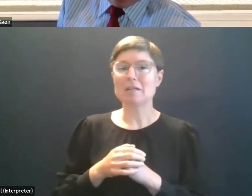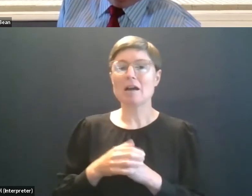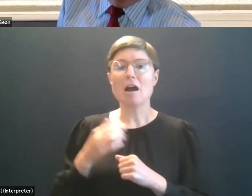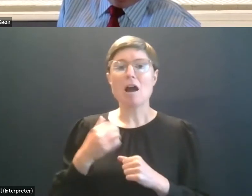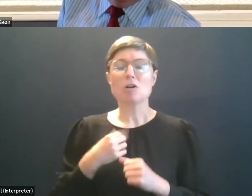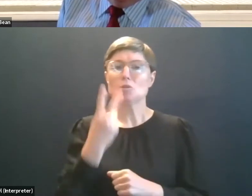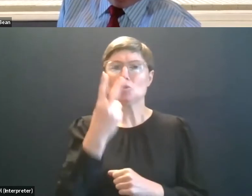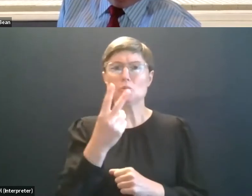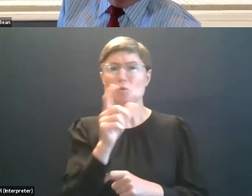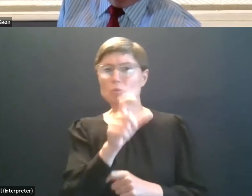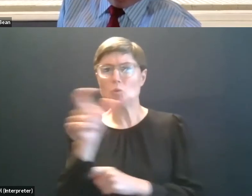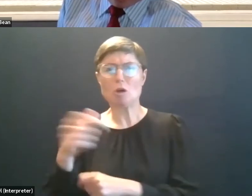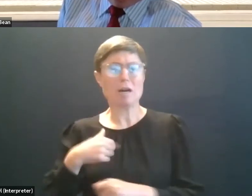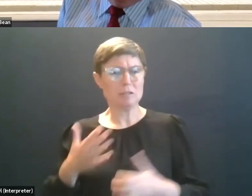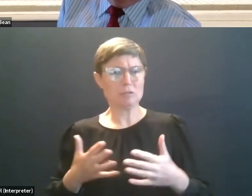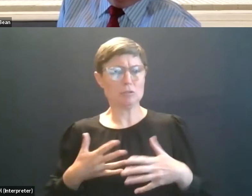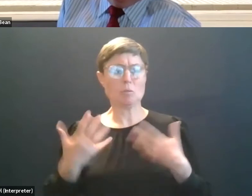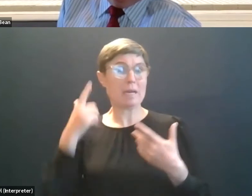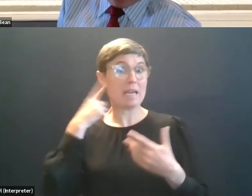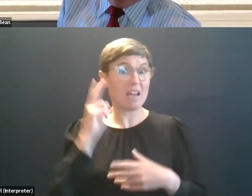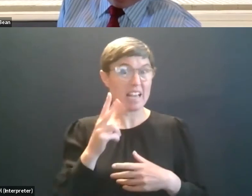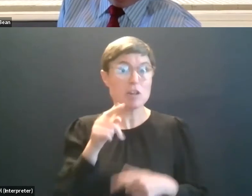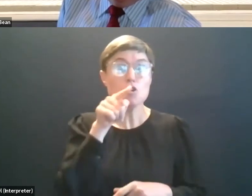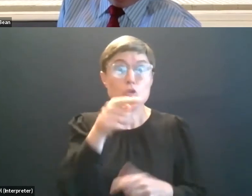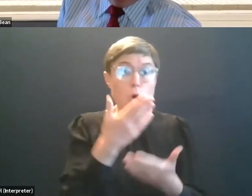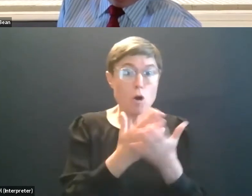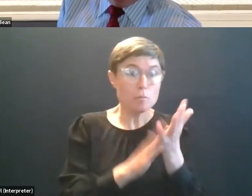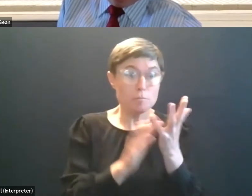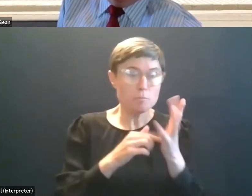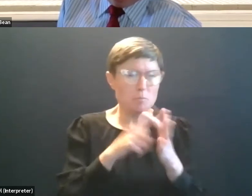to hear again is one, you're on mute, or the one that I just got sent via text which is